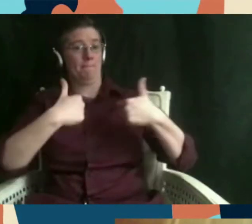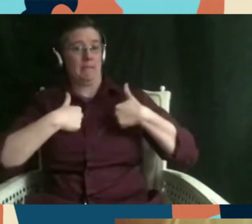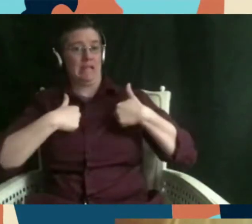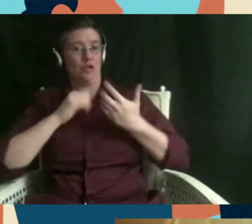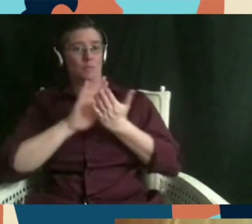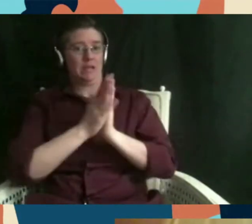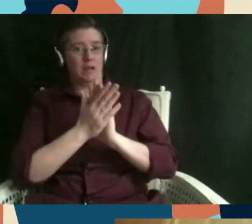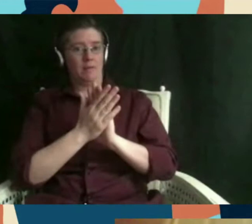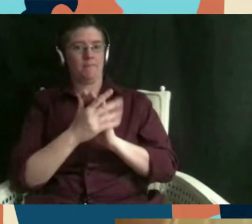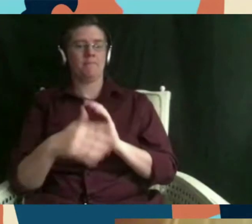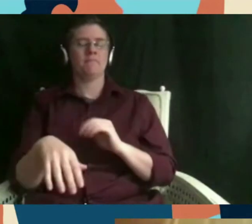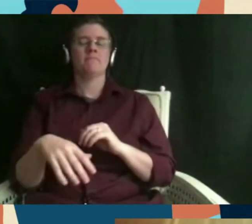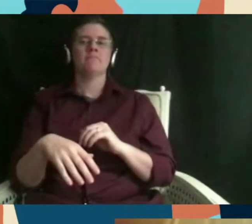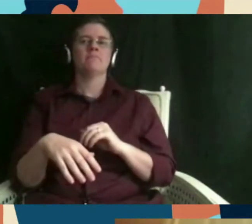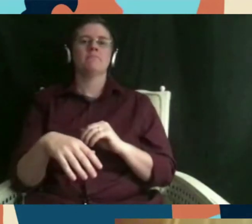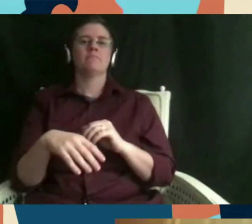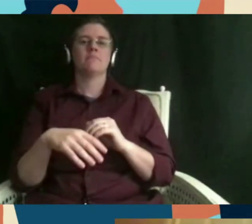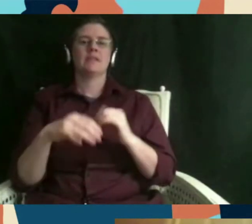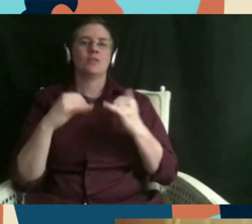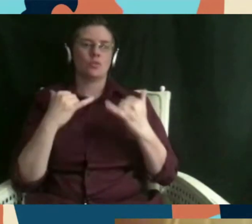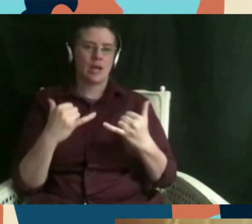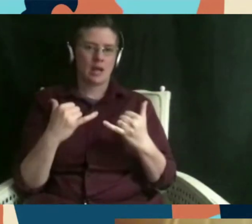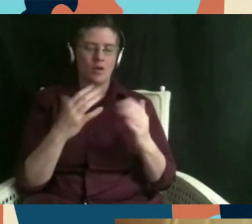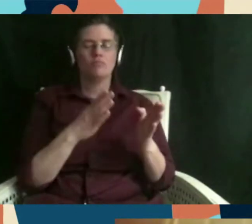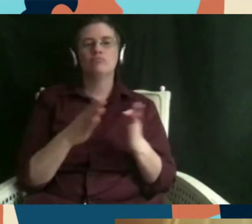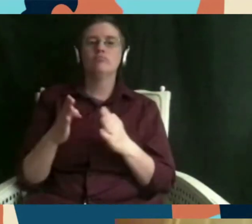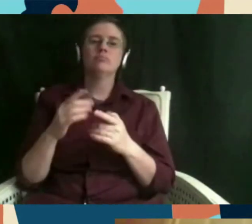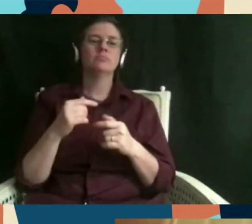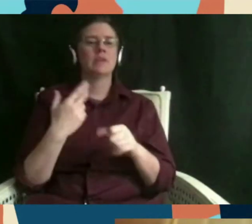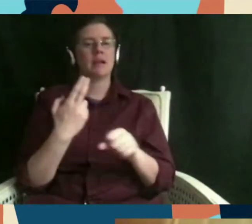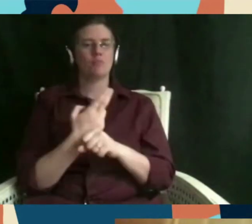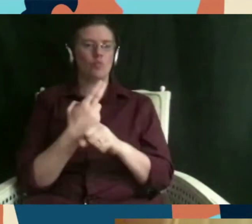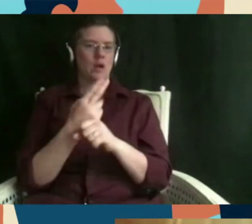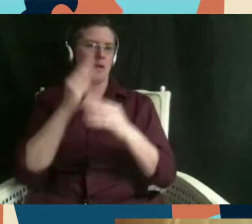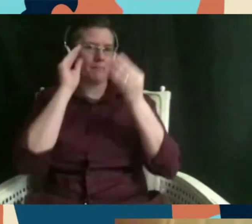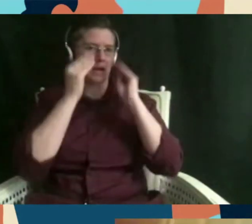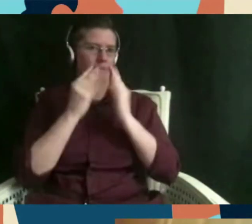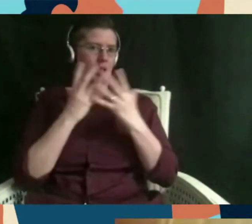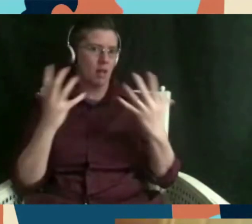from that i wear makeup a lot it's it's become a huge part of who i am and how i present and